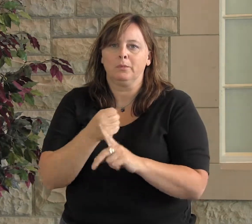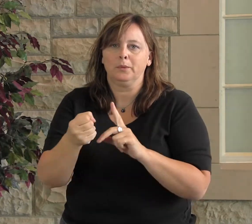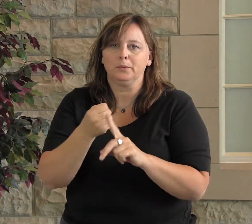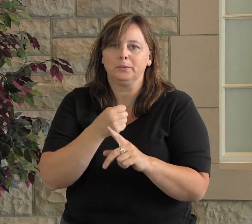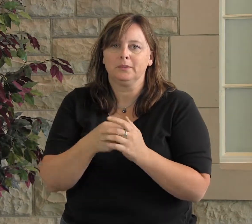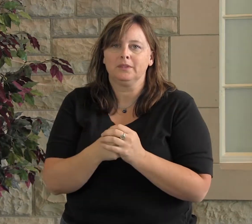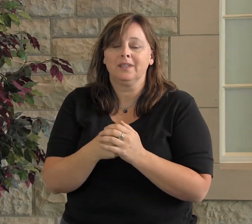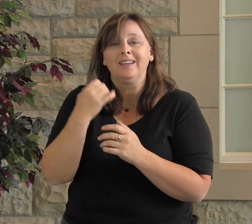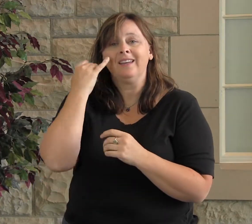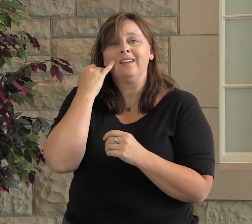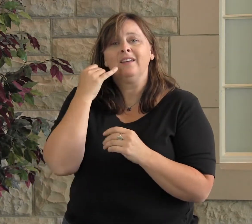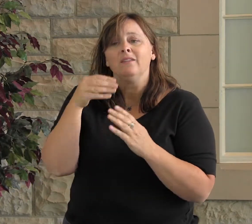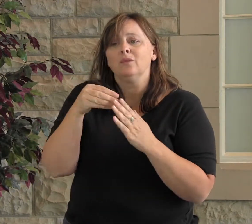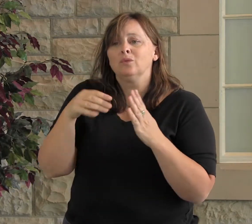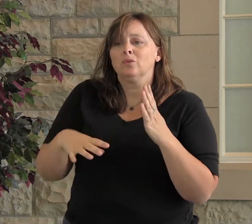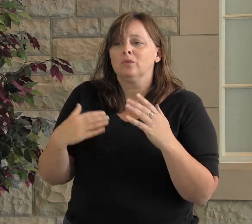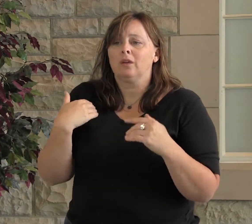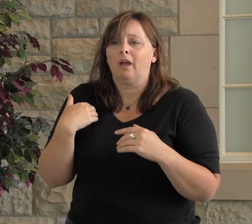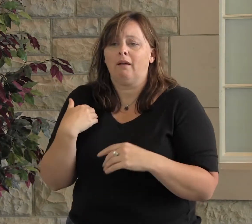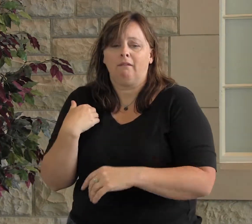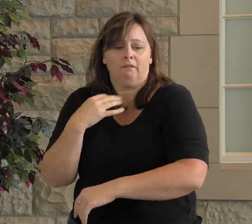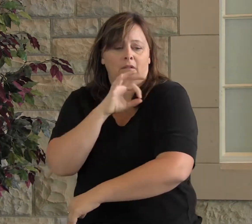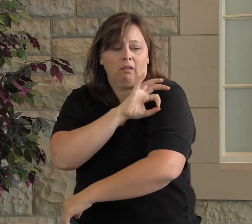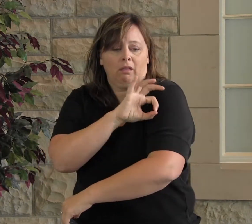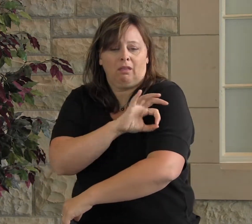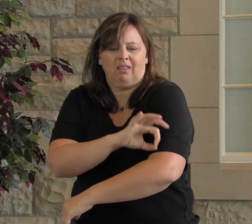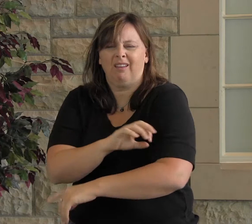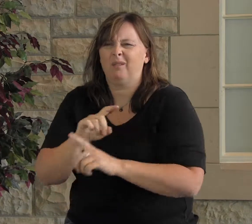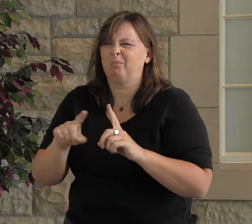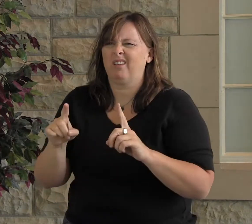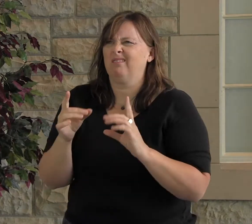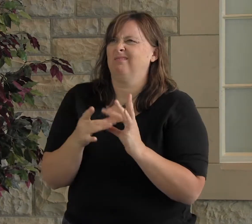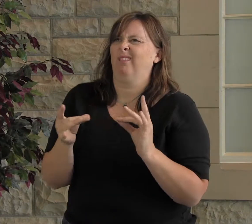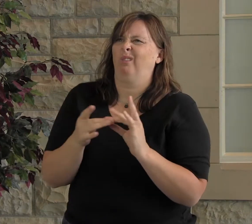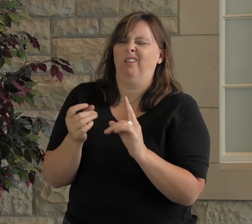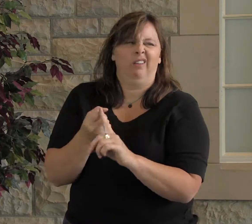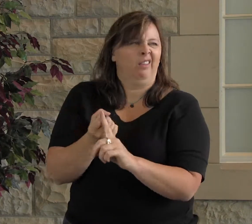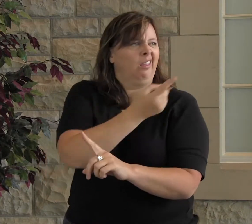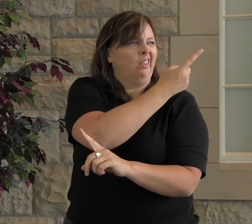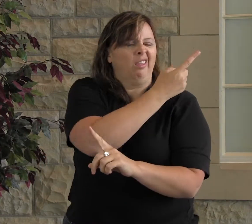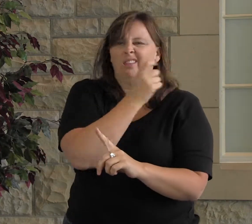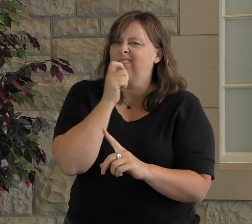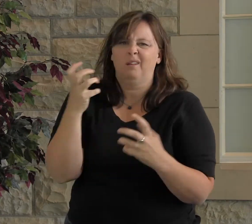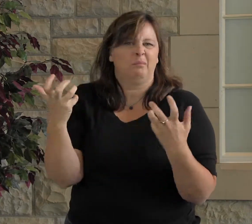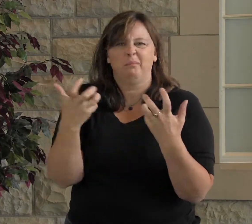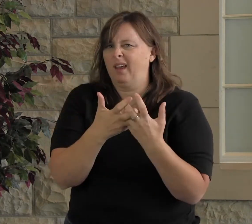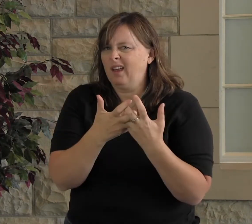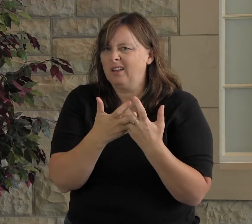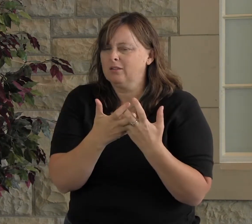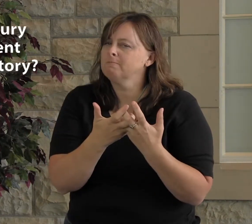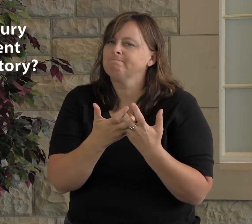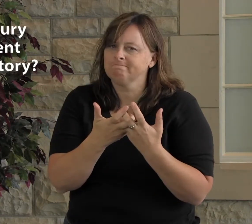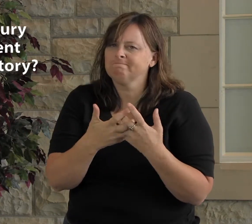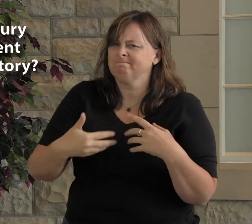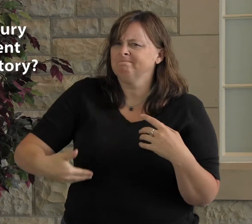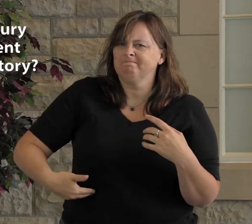That is good evidence that physical abuse is happening. It is possible that you may notice a mark